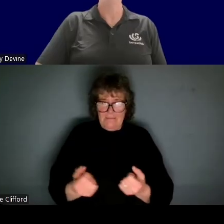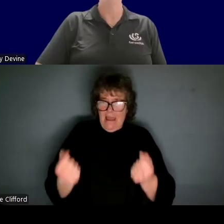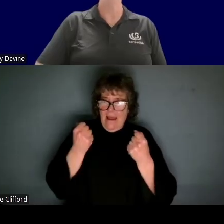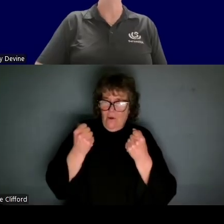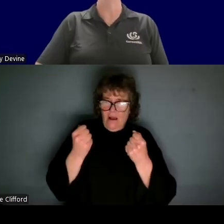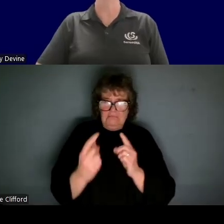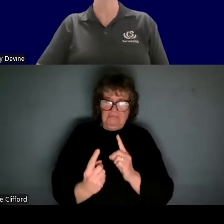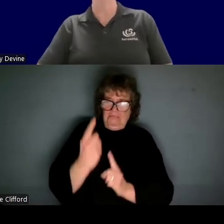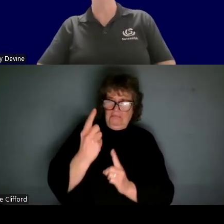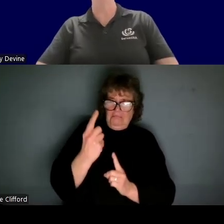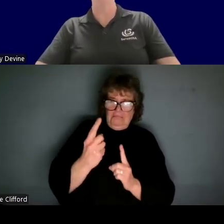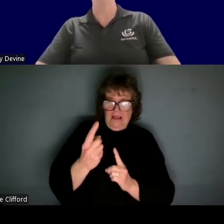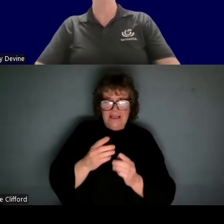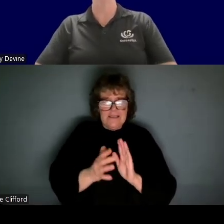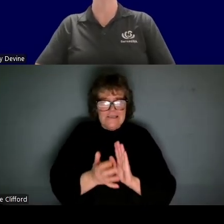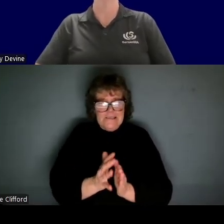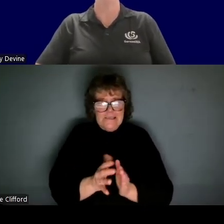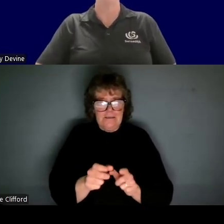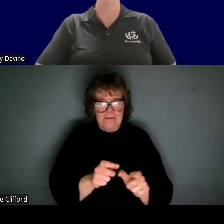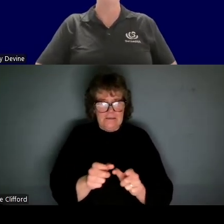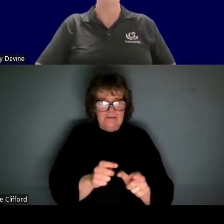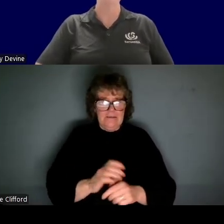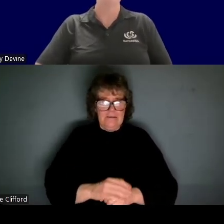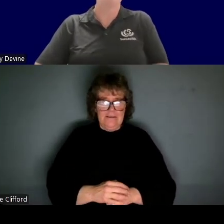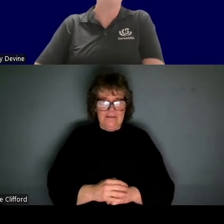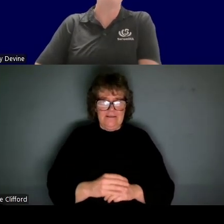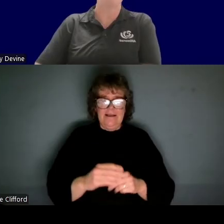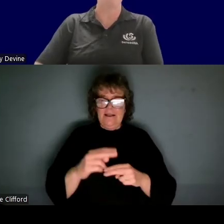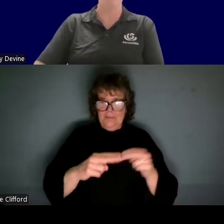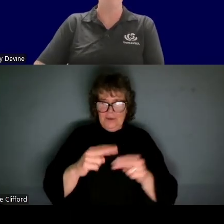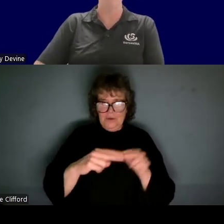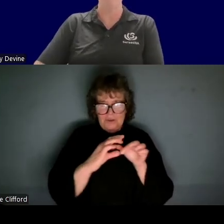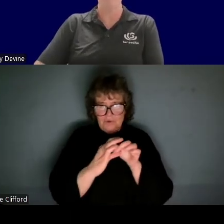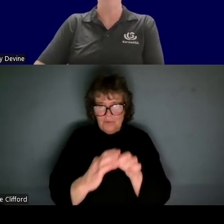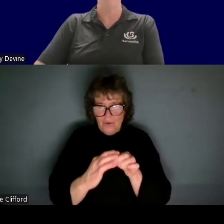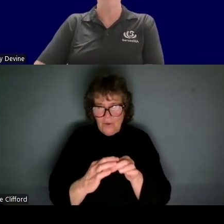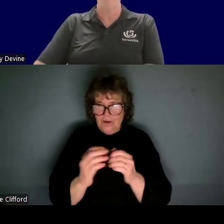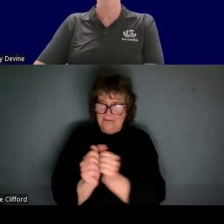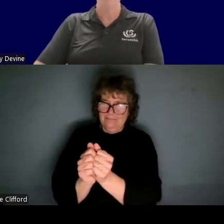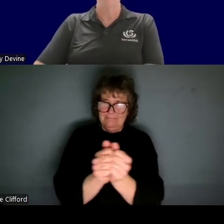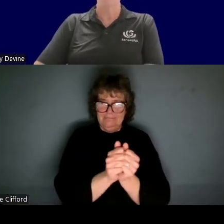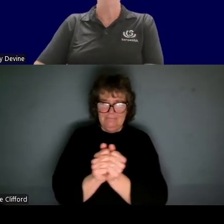Rapport building and collaboration are key for effective outcomes.